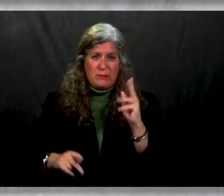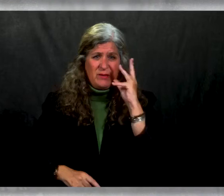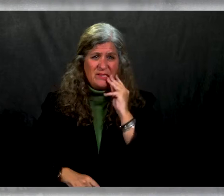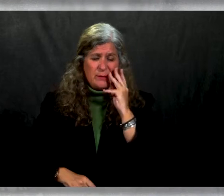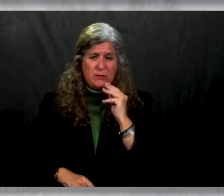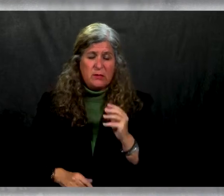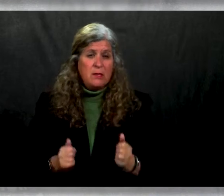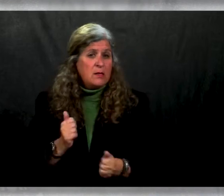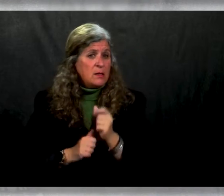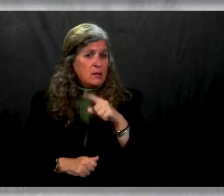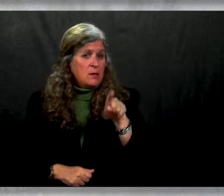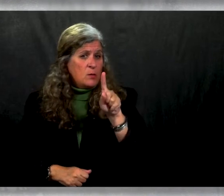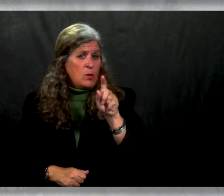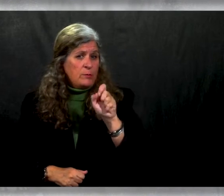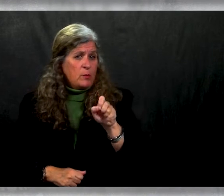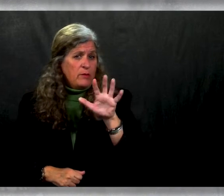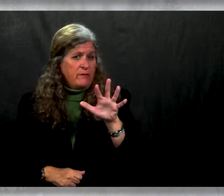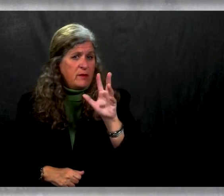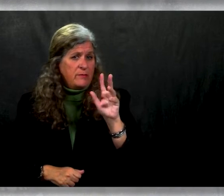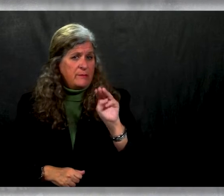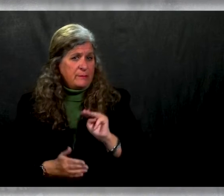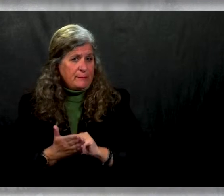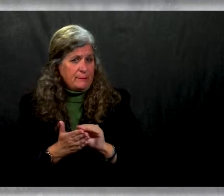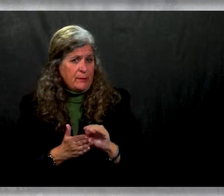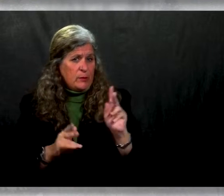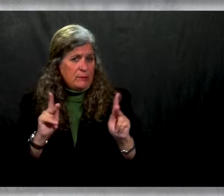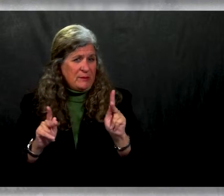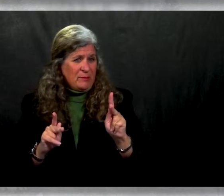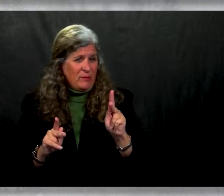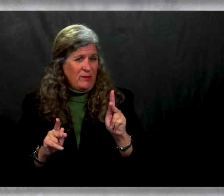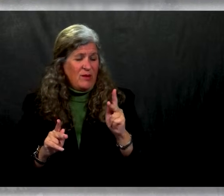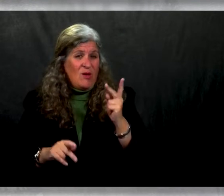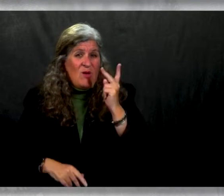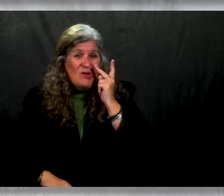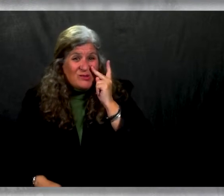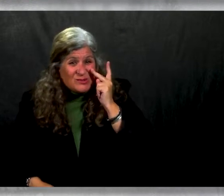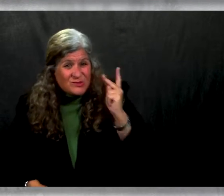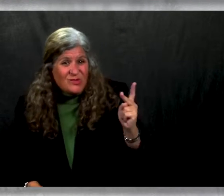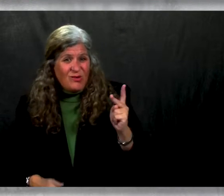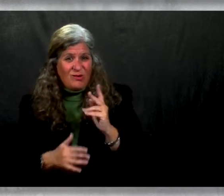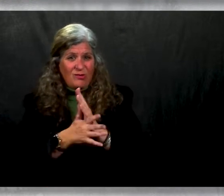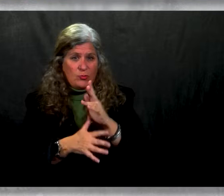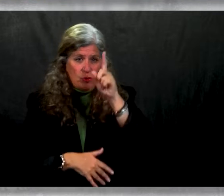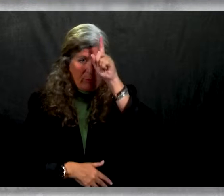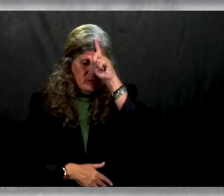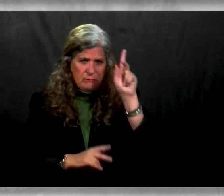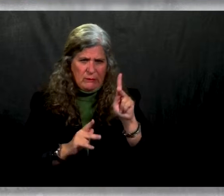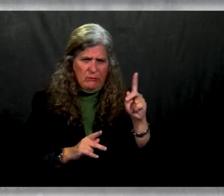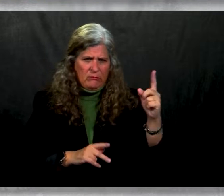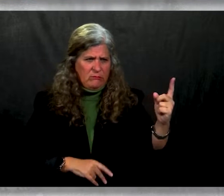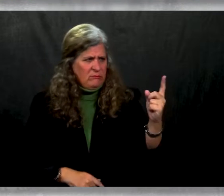during this phase of the Holocaust saw the Germans for a very short period of time. It might have only been the morning